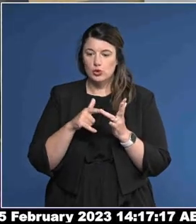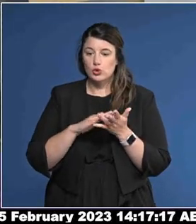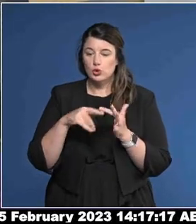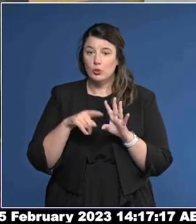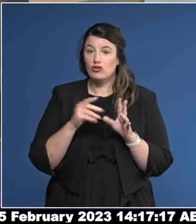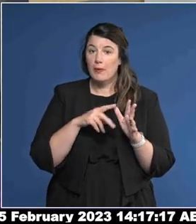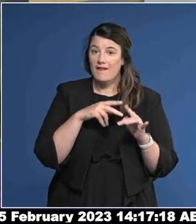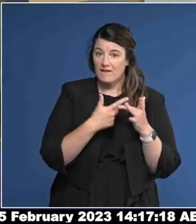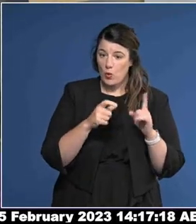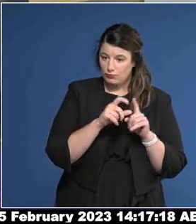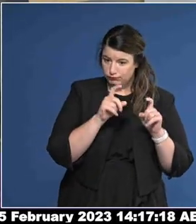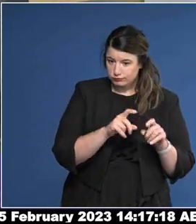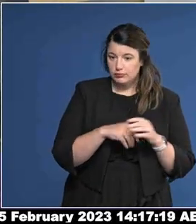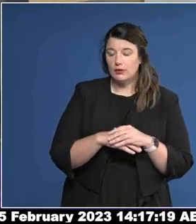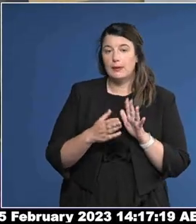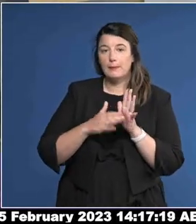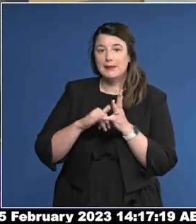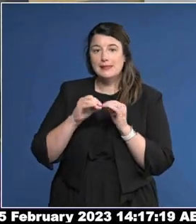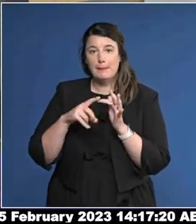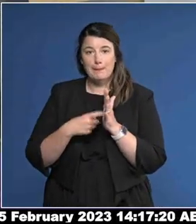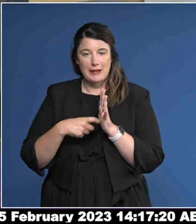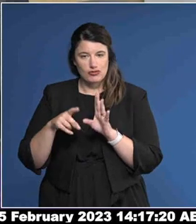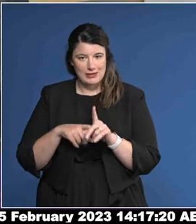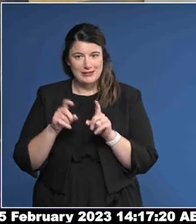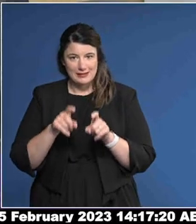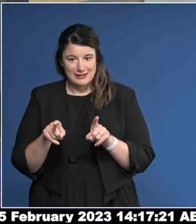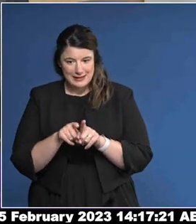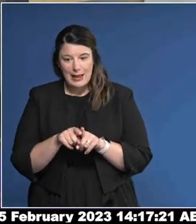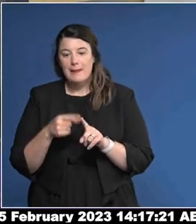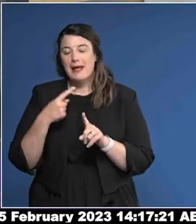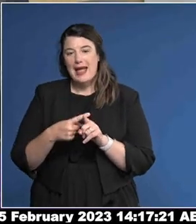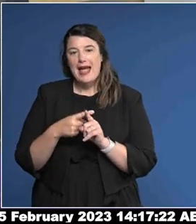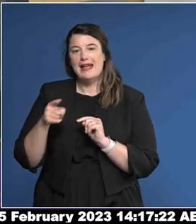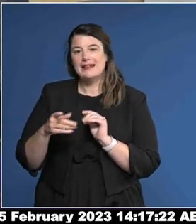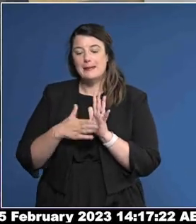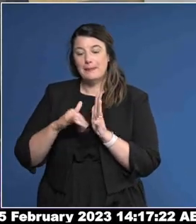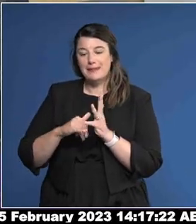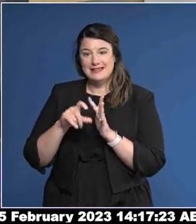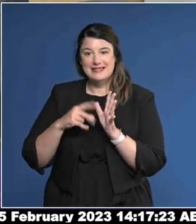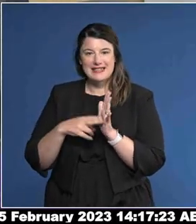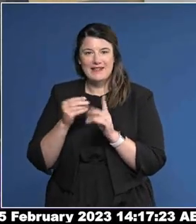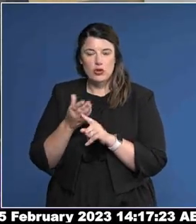remained on the panel and Ms Dean has returned to join us, having given evidence as